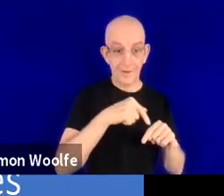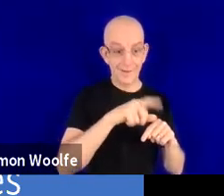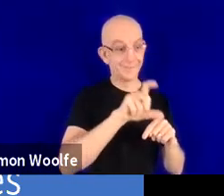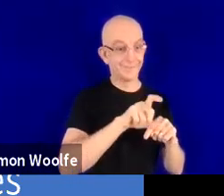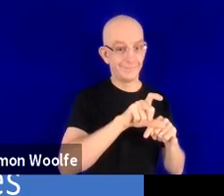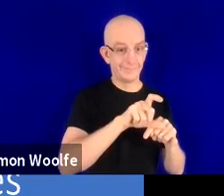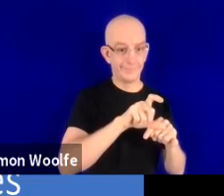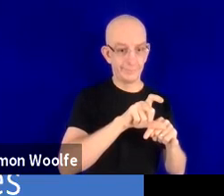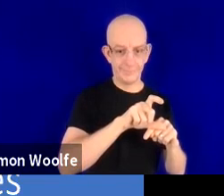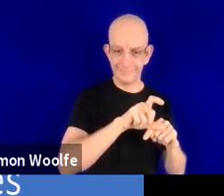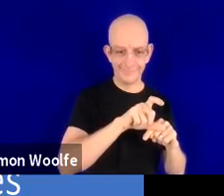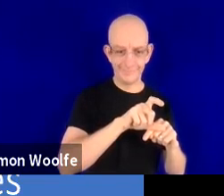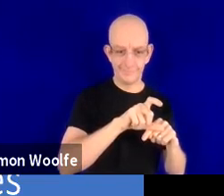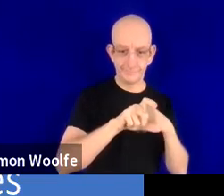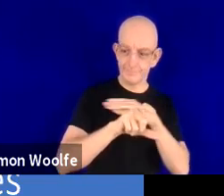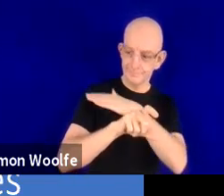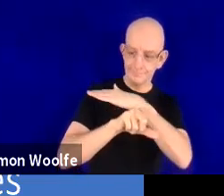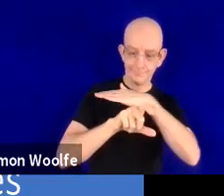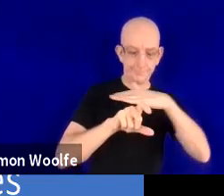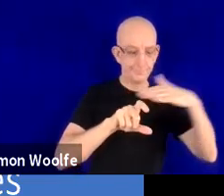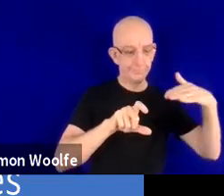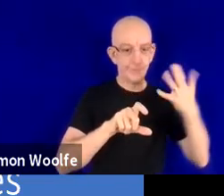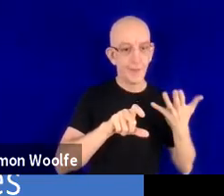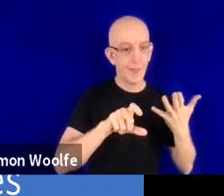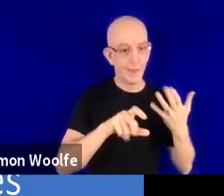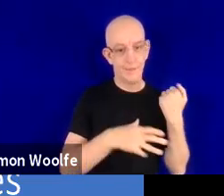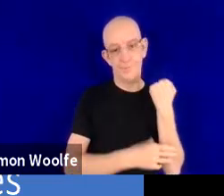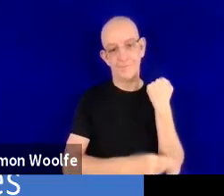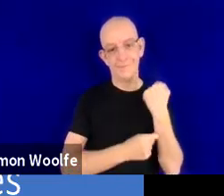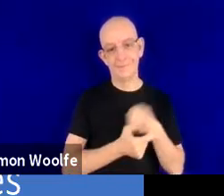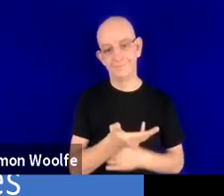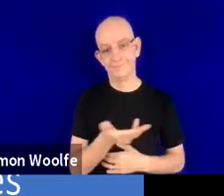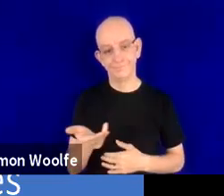And the benefits are significantly below, Brazil, Marita, South Africa, Georgia